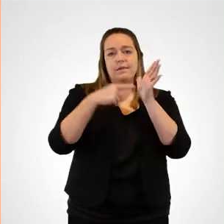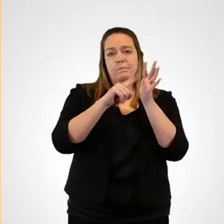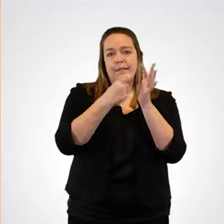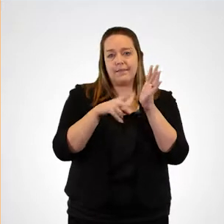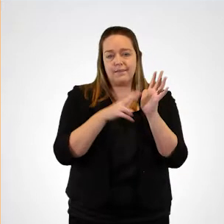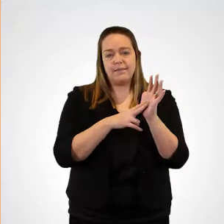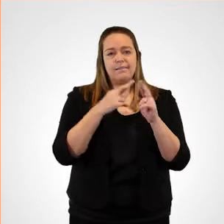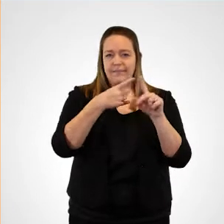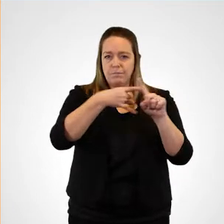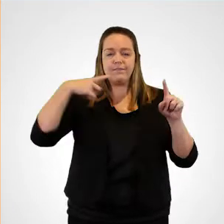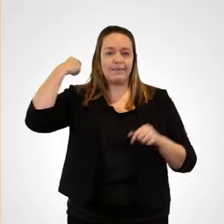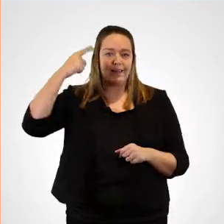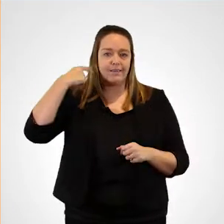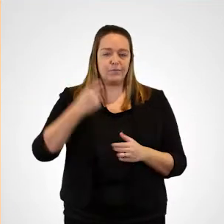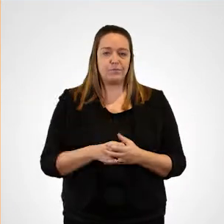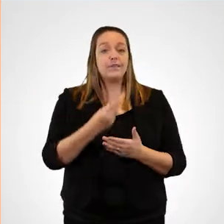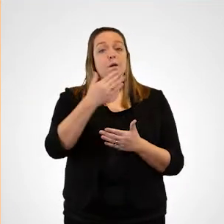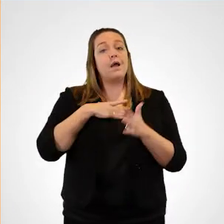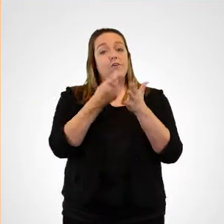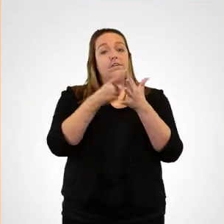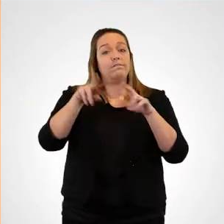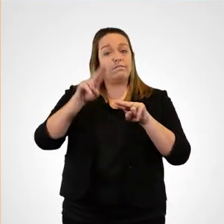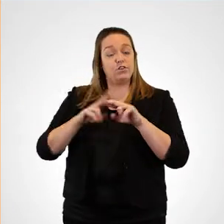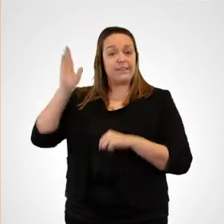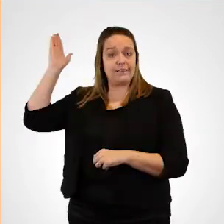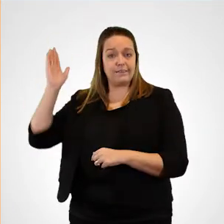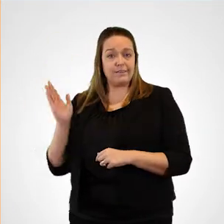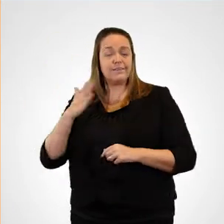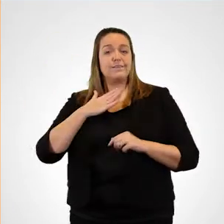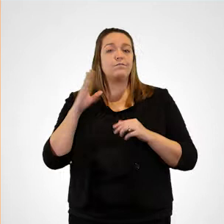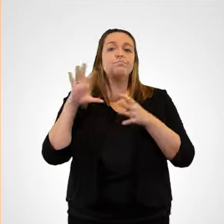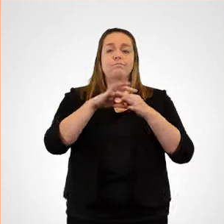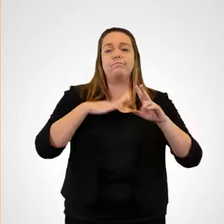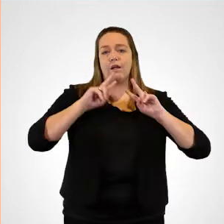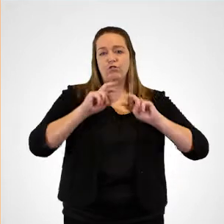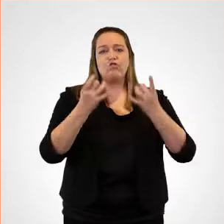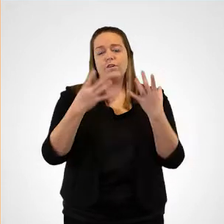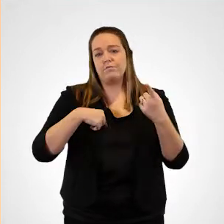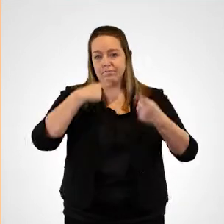Here are some of the references to the research that I've already mentioned,